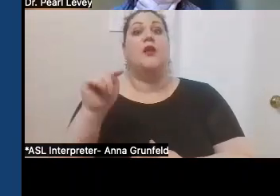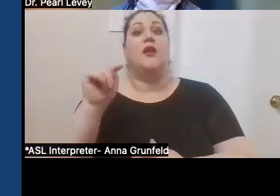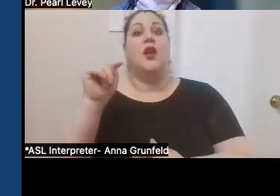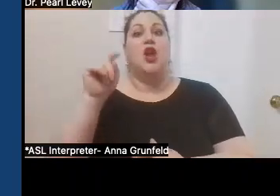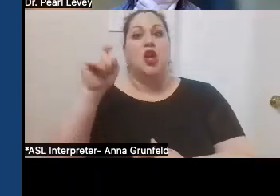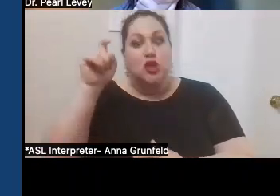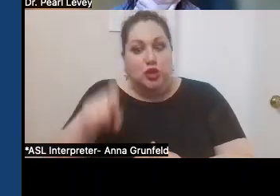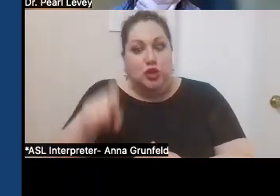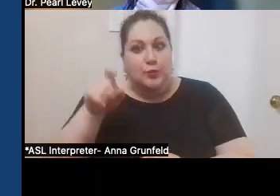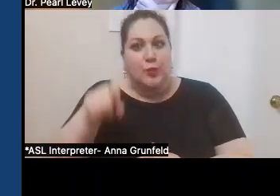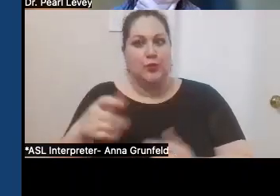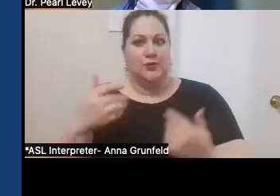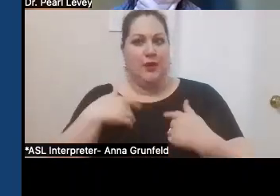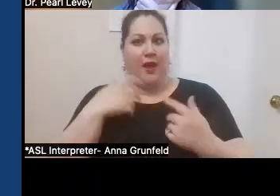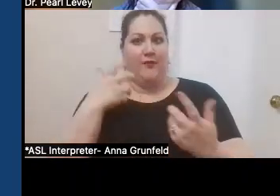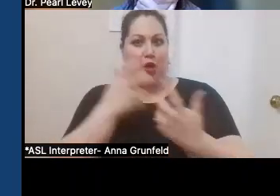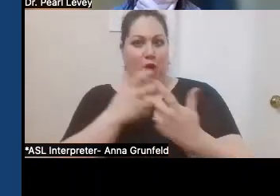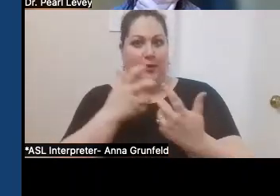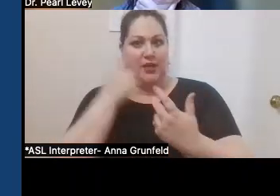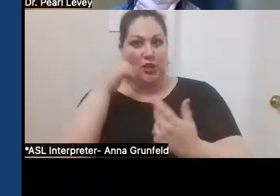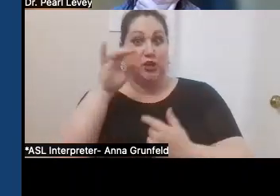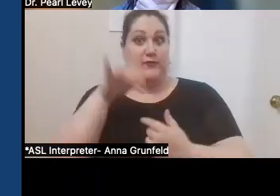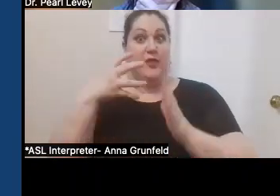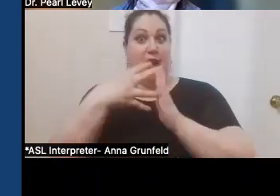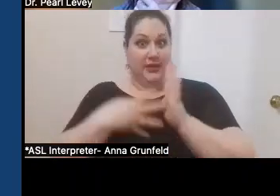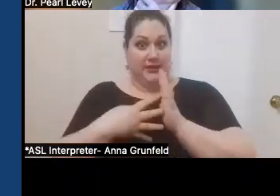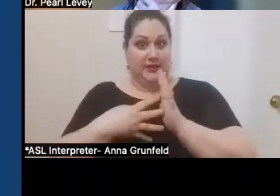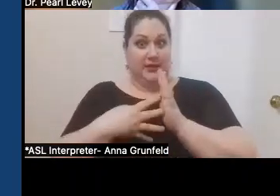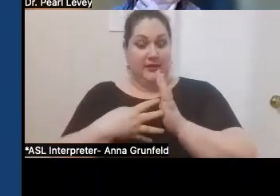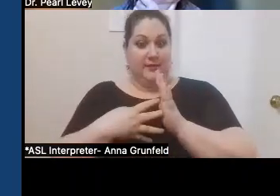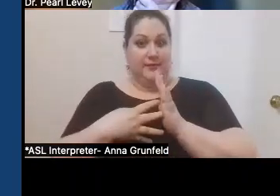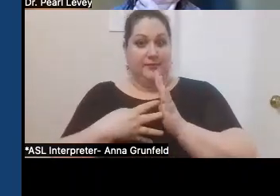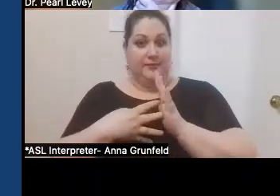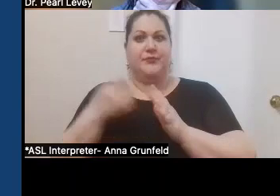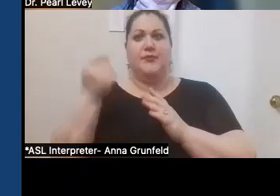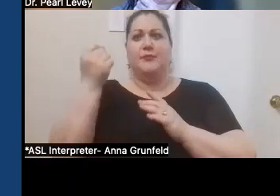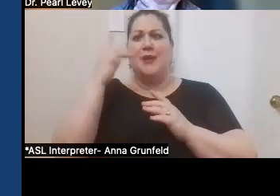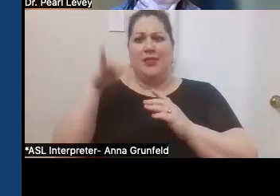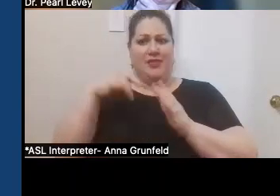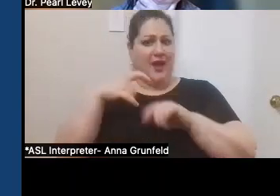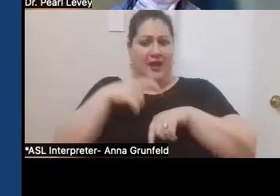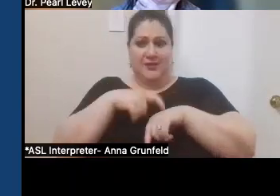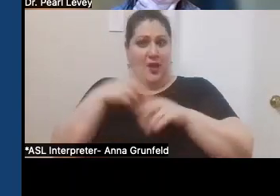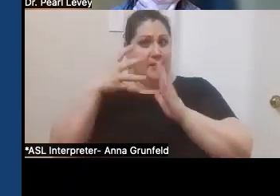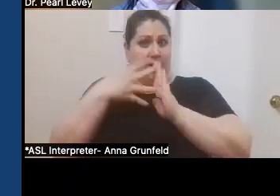And they weren't implemented because the student actually wasn't identified as needing accommodations or they chose not to use them.